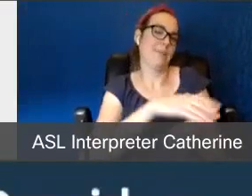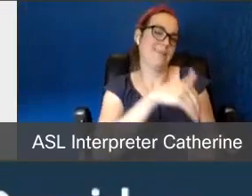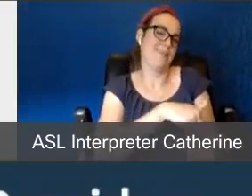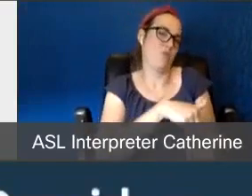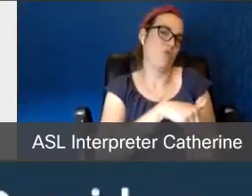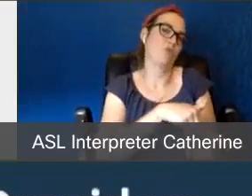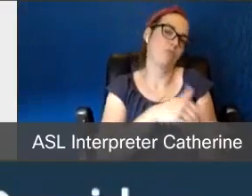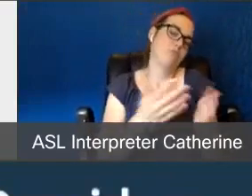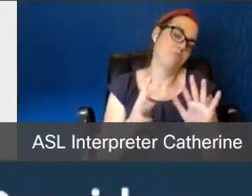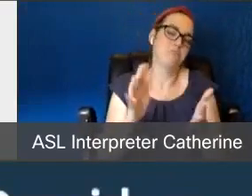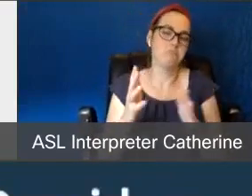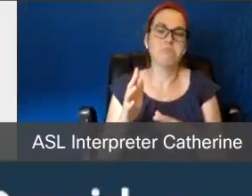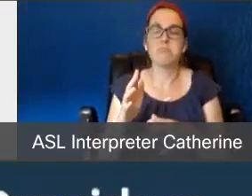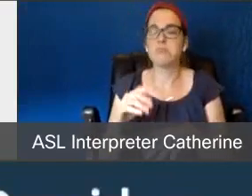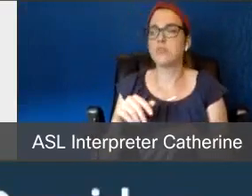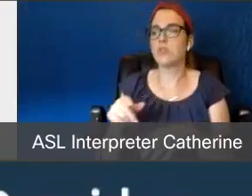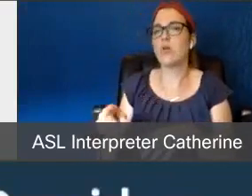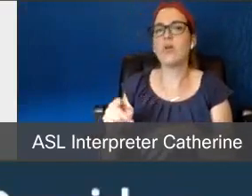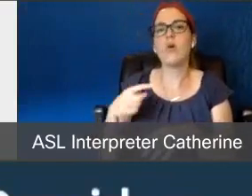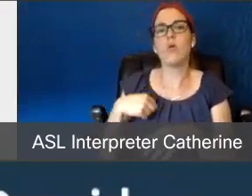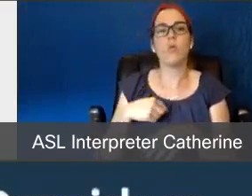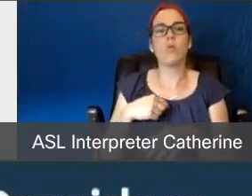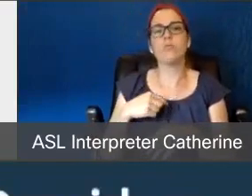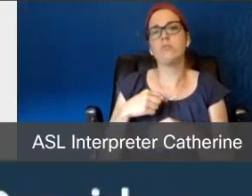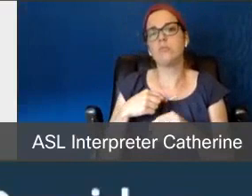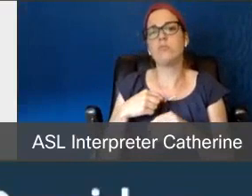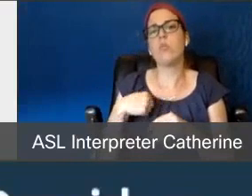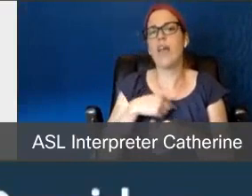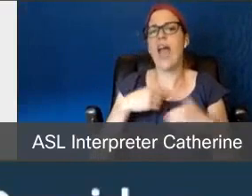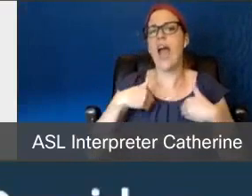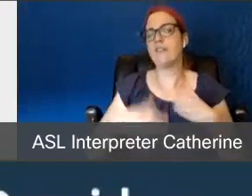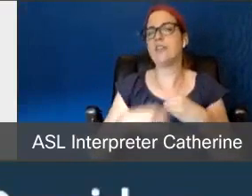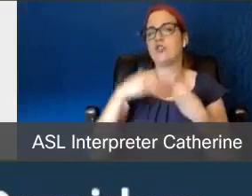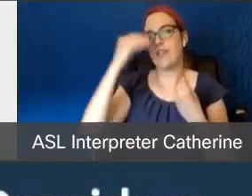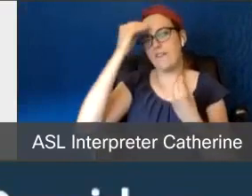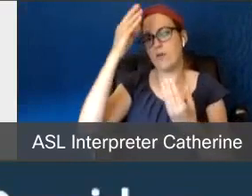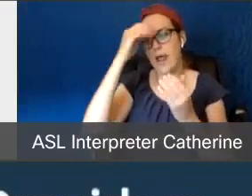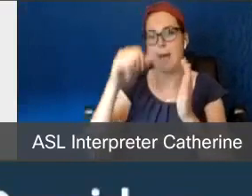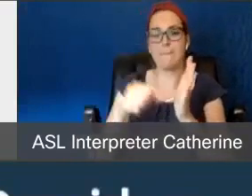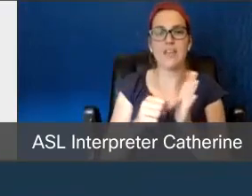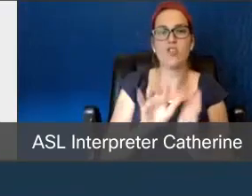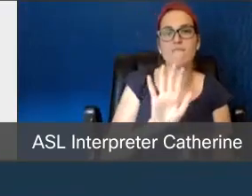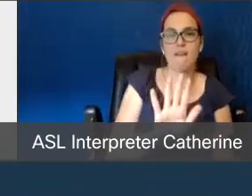your information or for additional information to page 5, 10, 11, interdependencies in the toolkit.